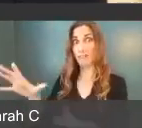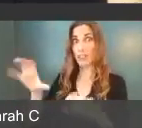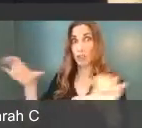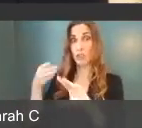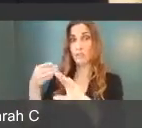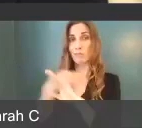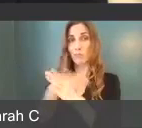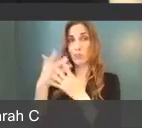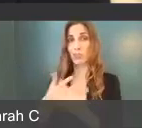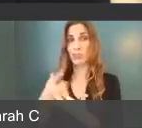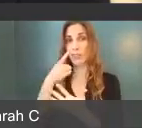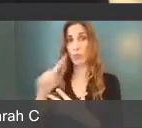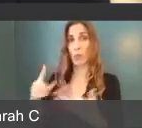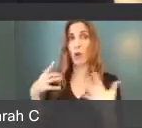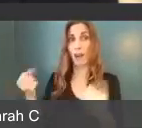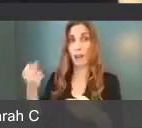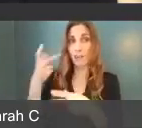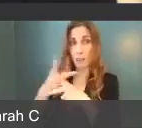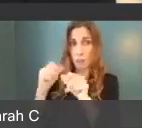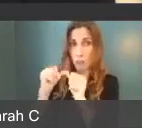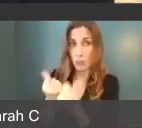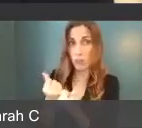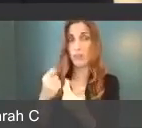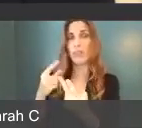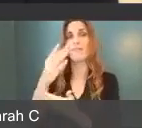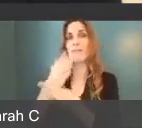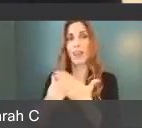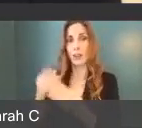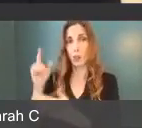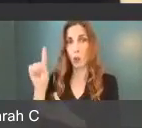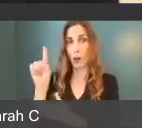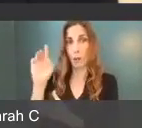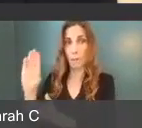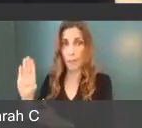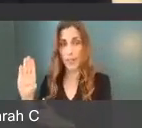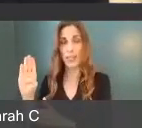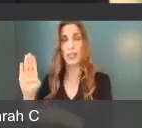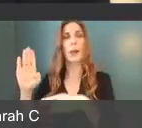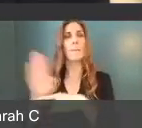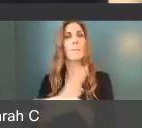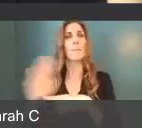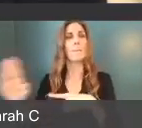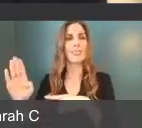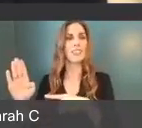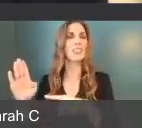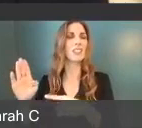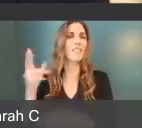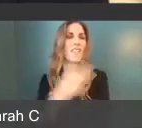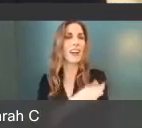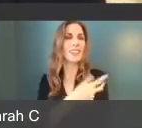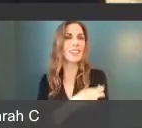and Phase 1B Business Vaccination Registry, also found on that same web page.